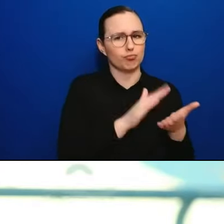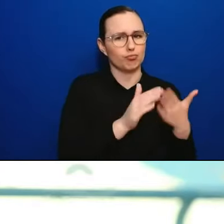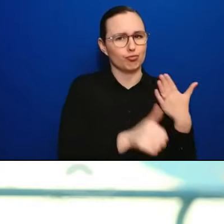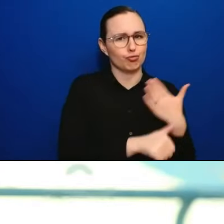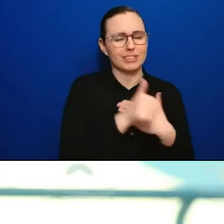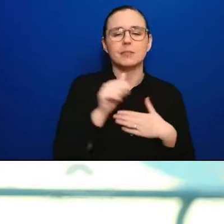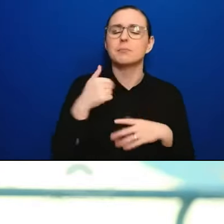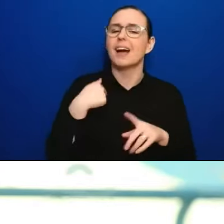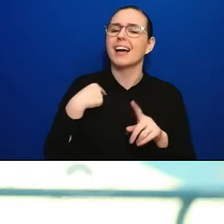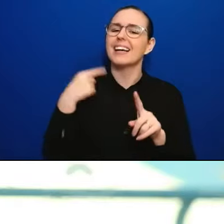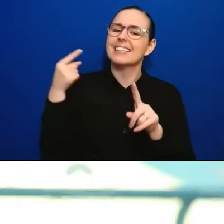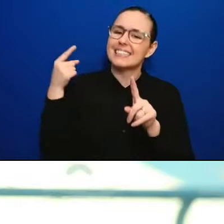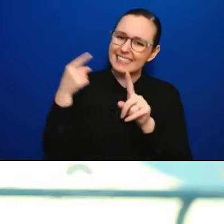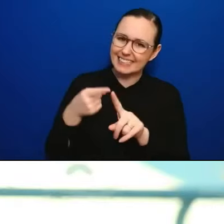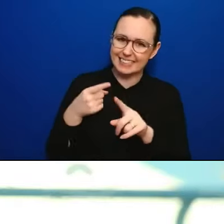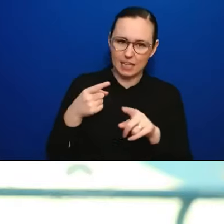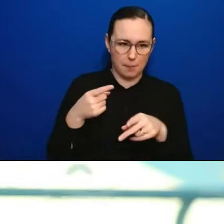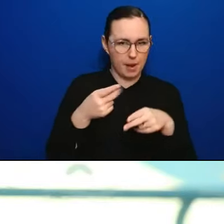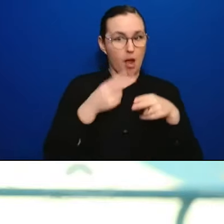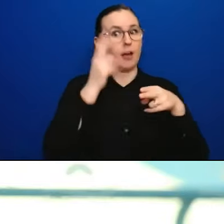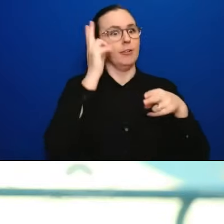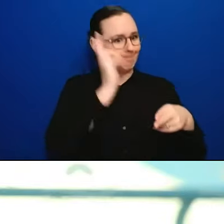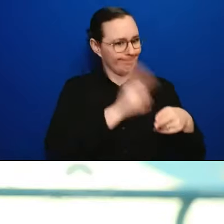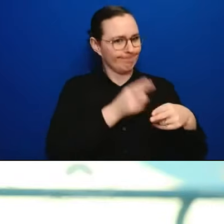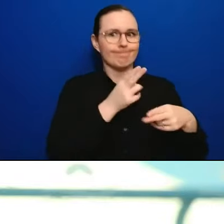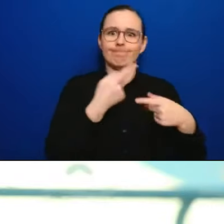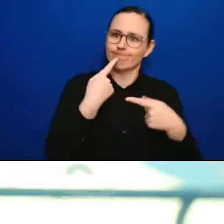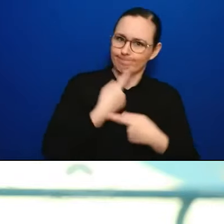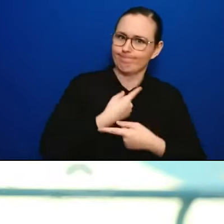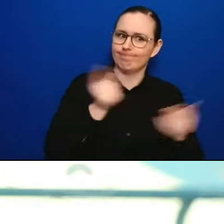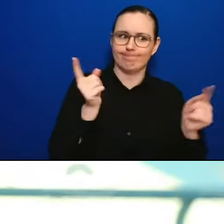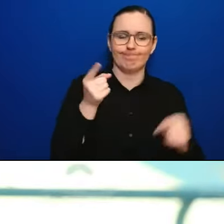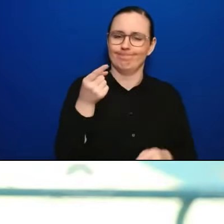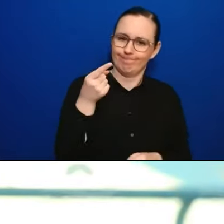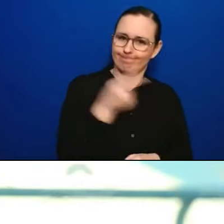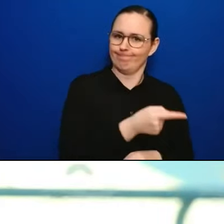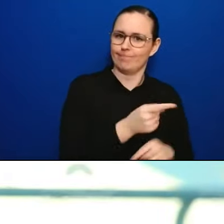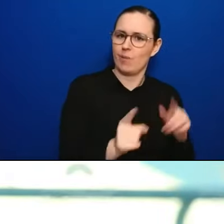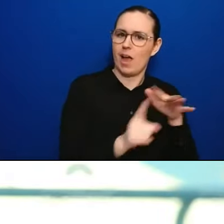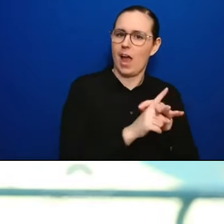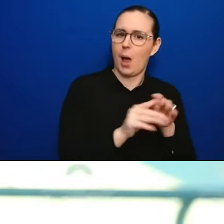homes would be taking measures to reduce risk but my question